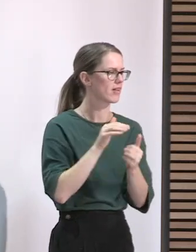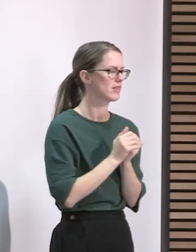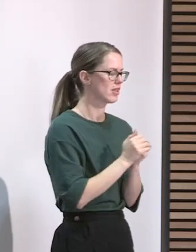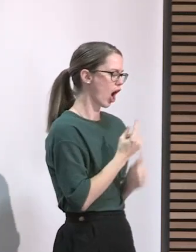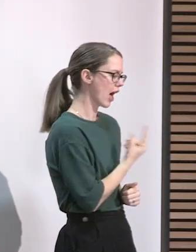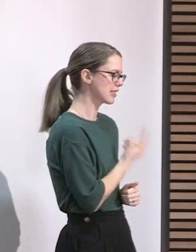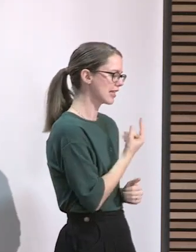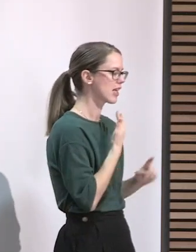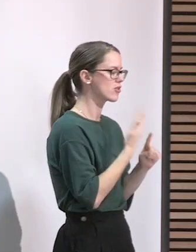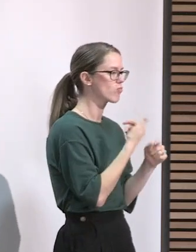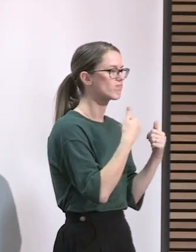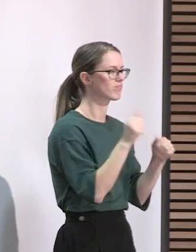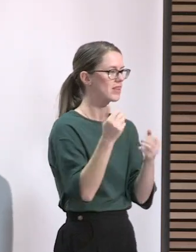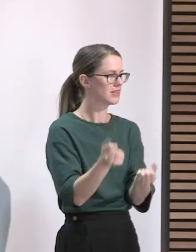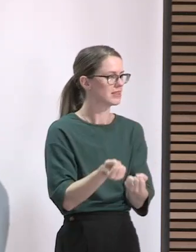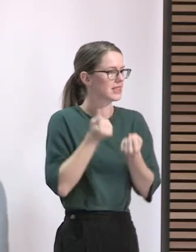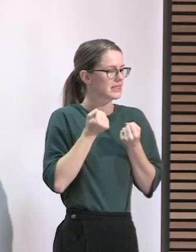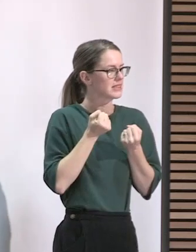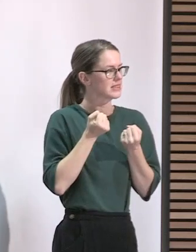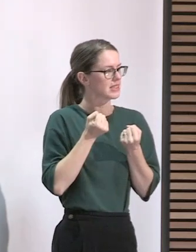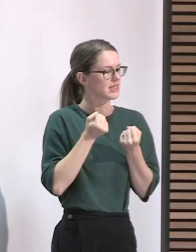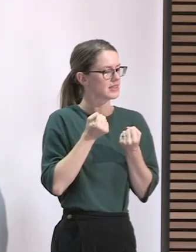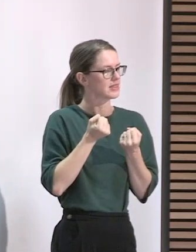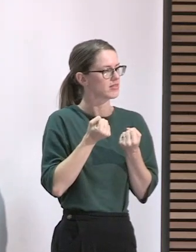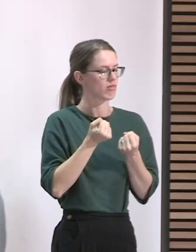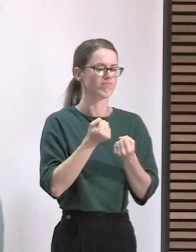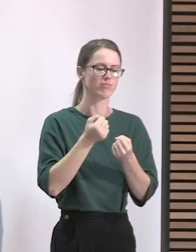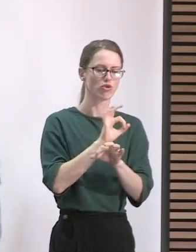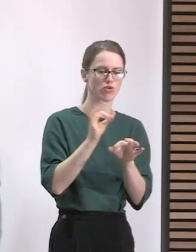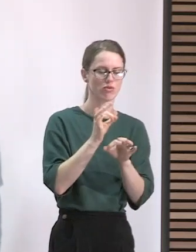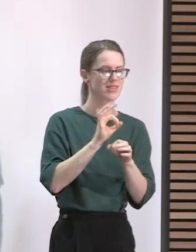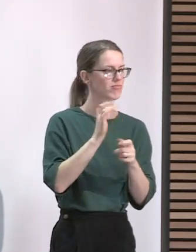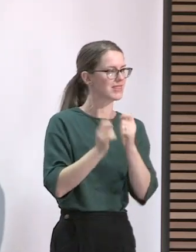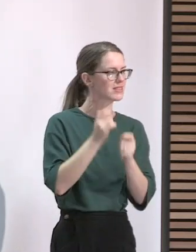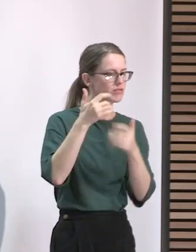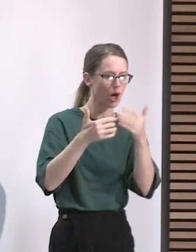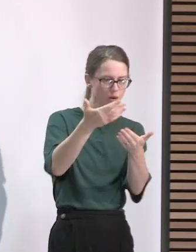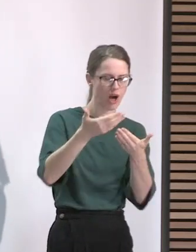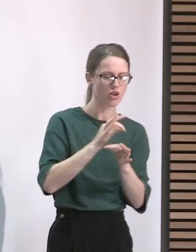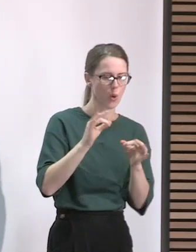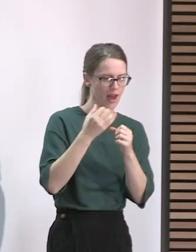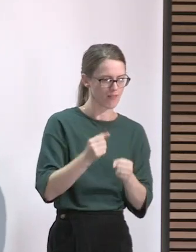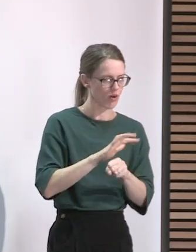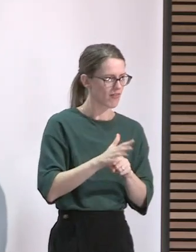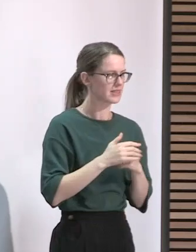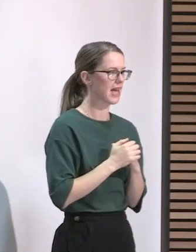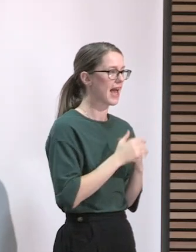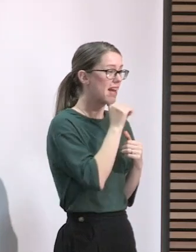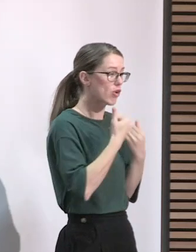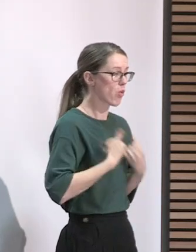from the testing centre, ring ahead, stay in self-isolation until you have returned a